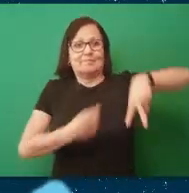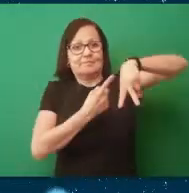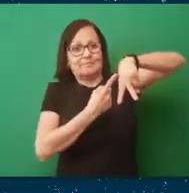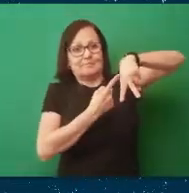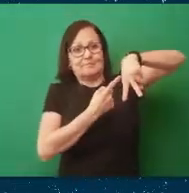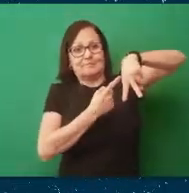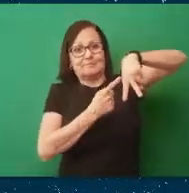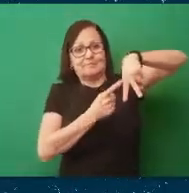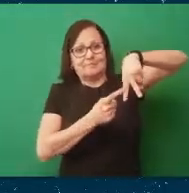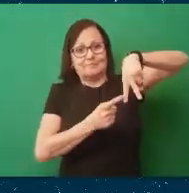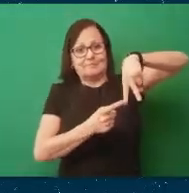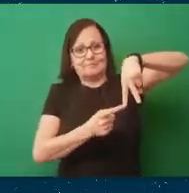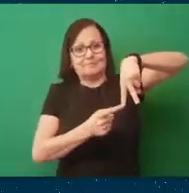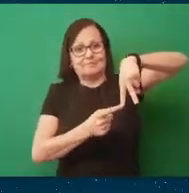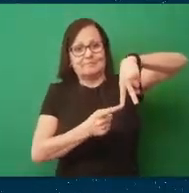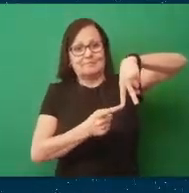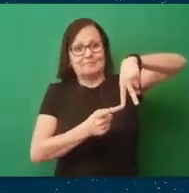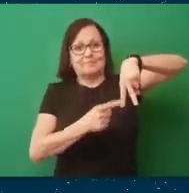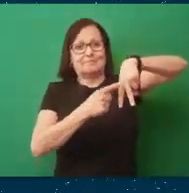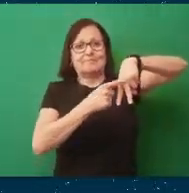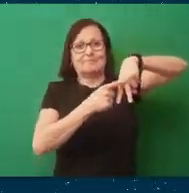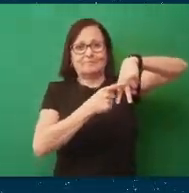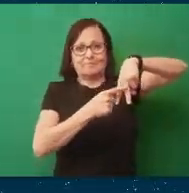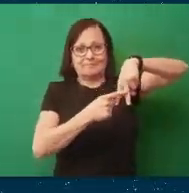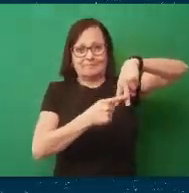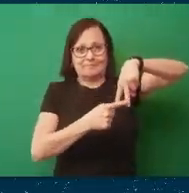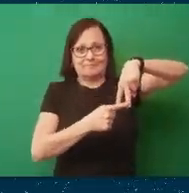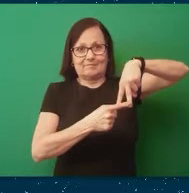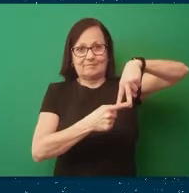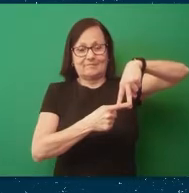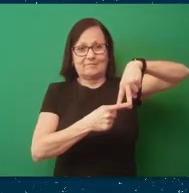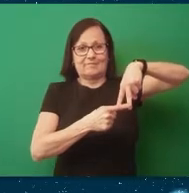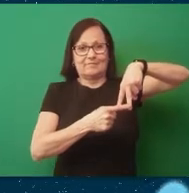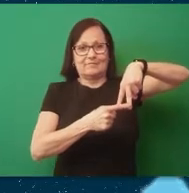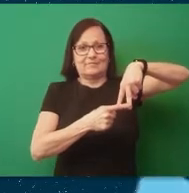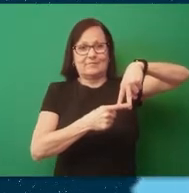The right leg and the left leg.